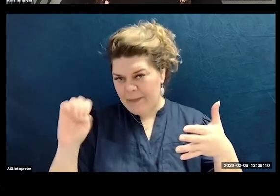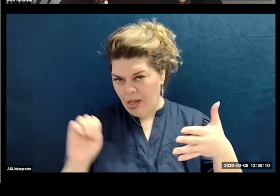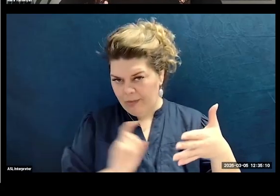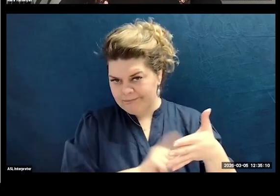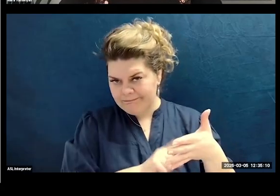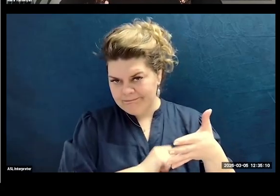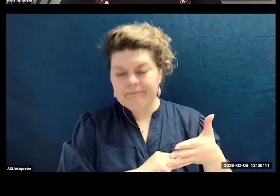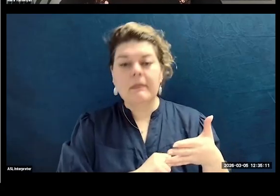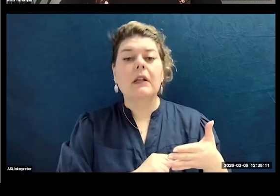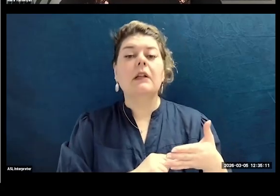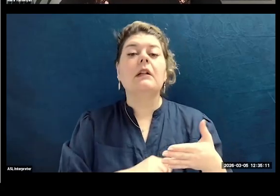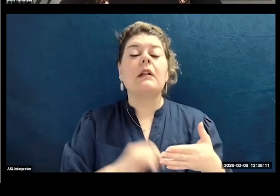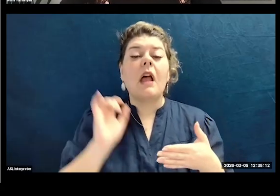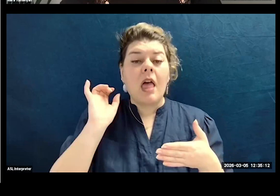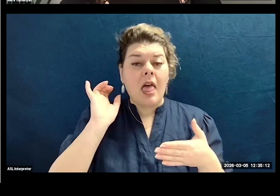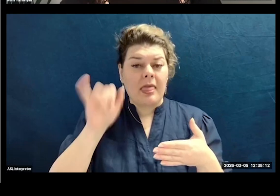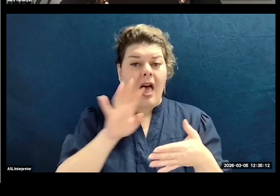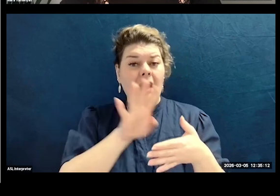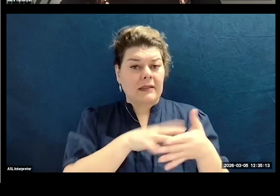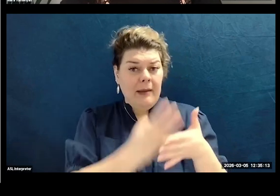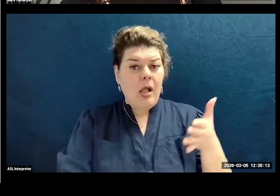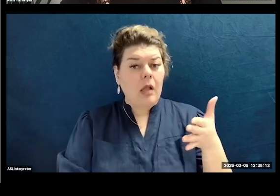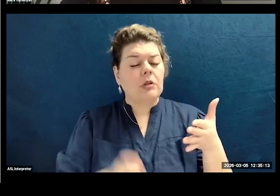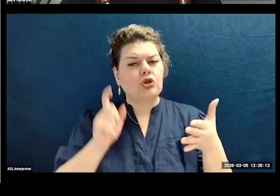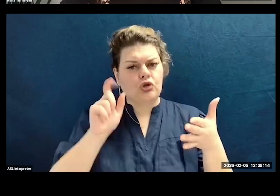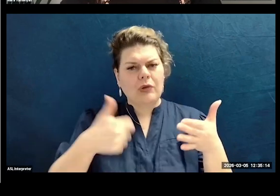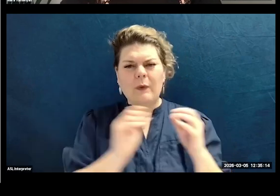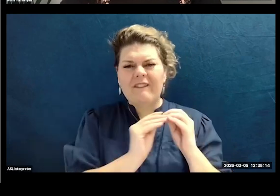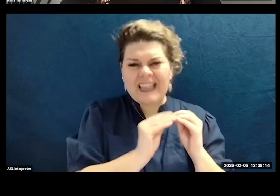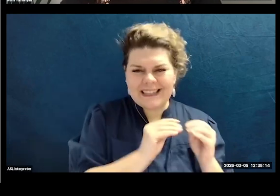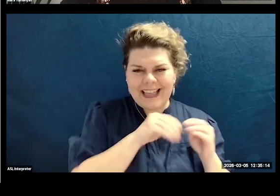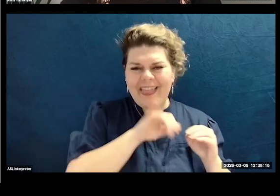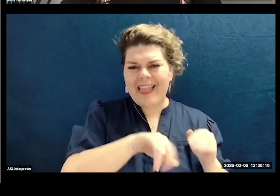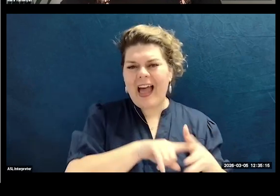Another element that we should try to fix in the source document.